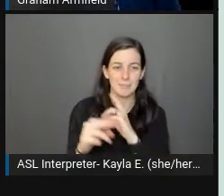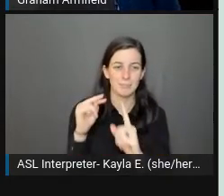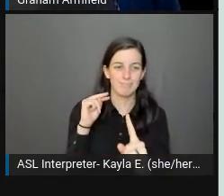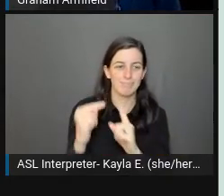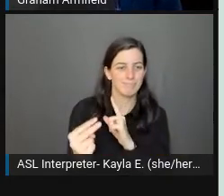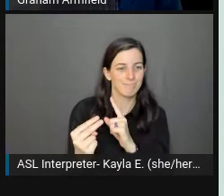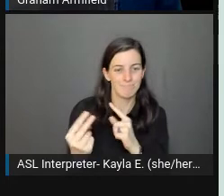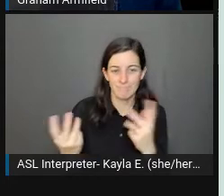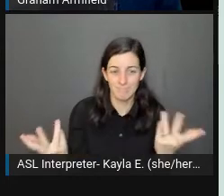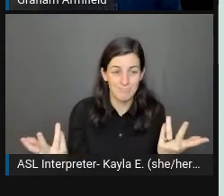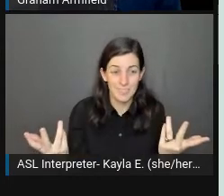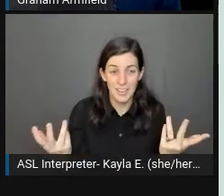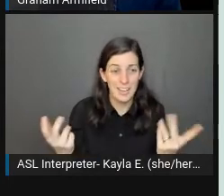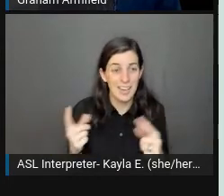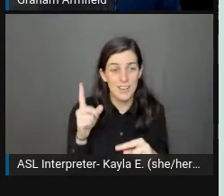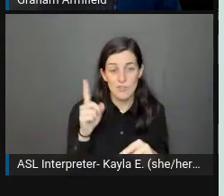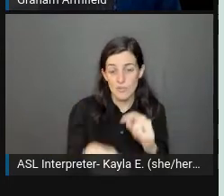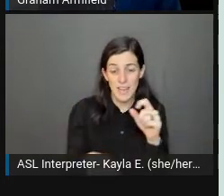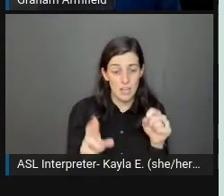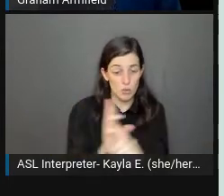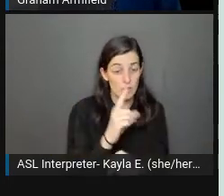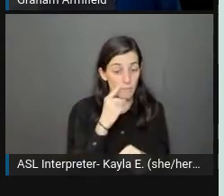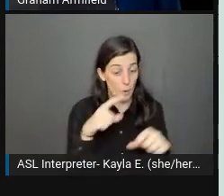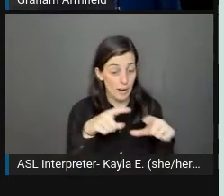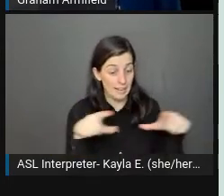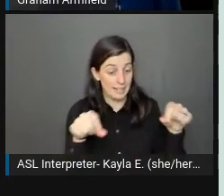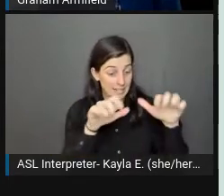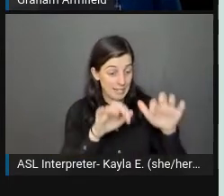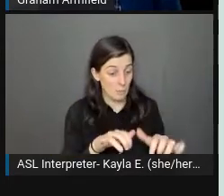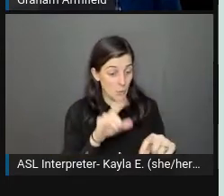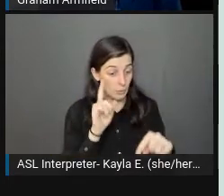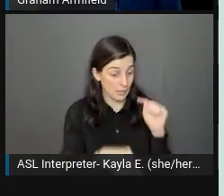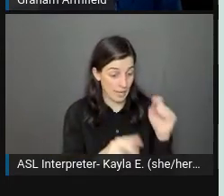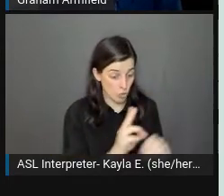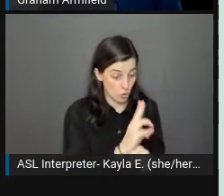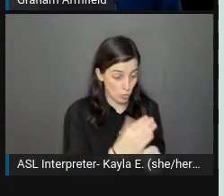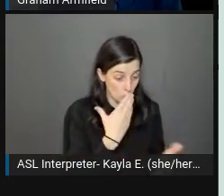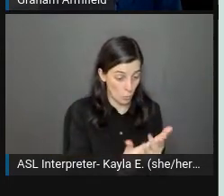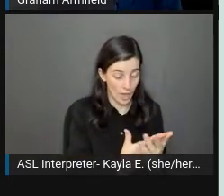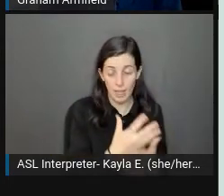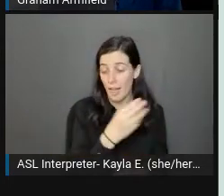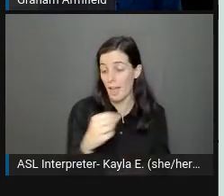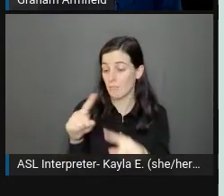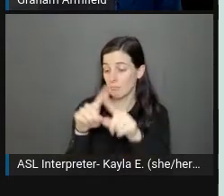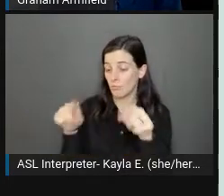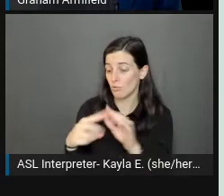because it's not really good for keyboard users and it certainly isn't good for screen reader users either.